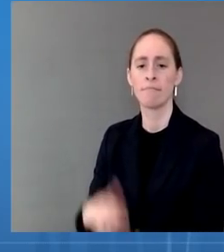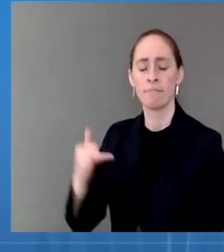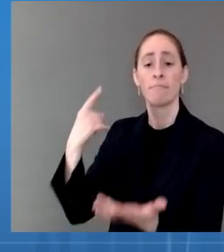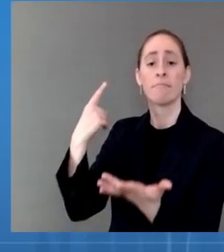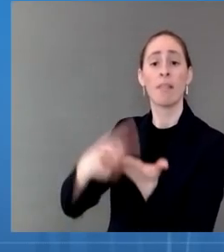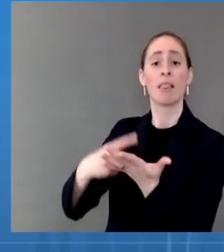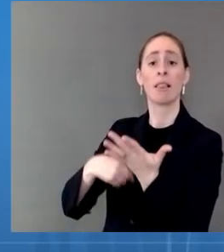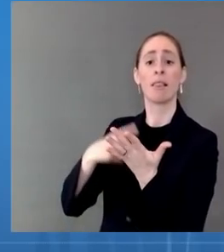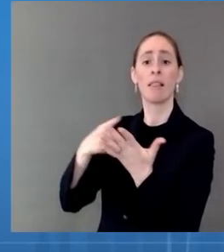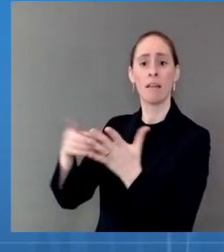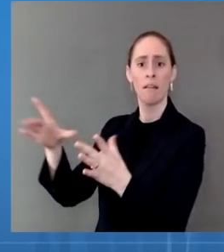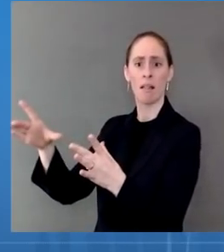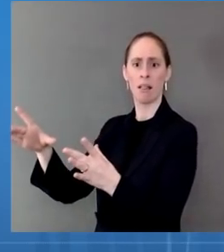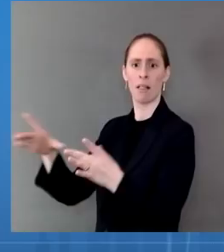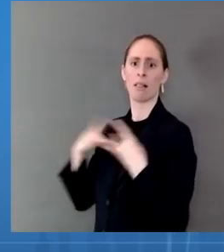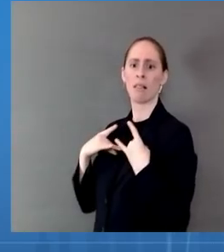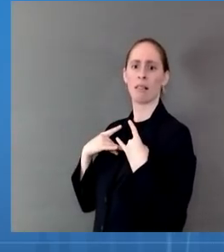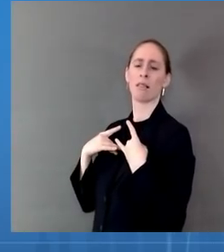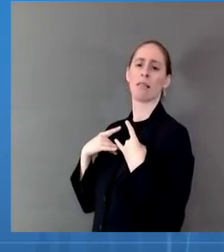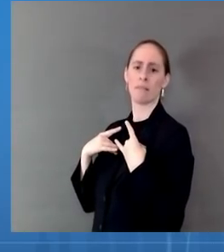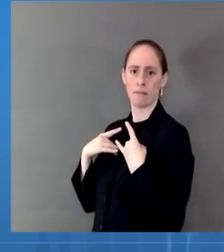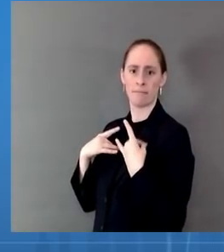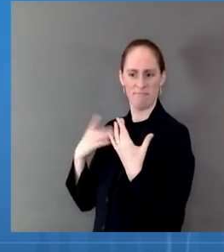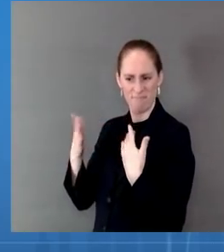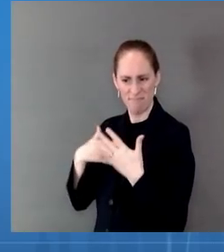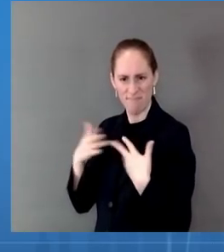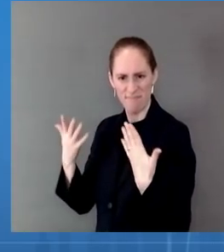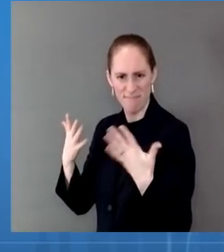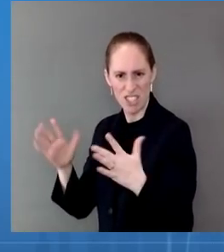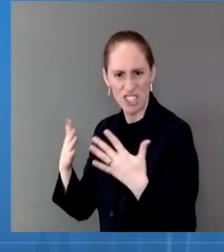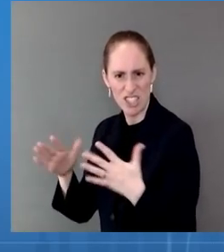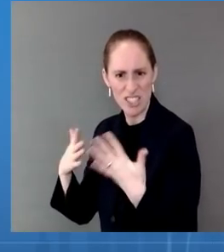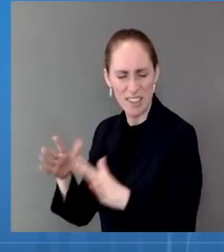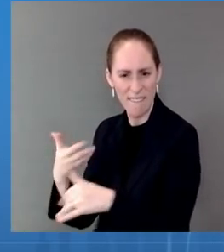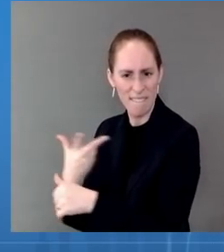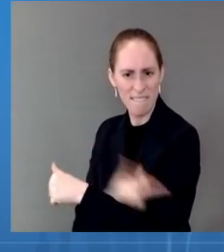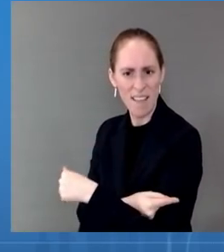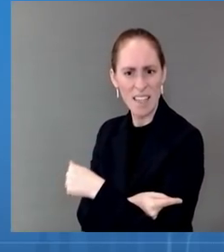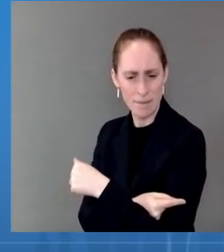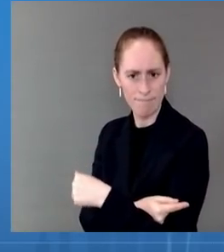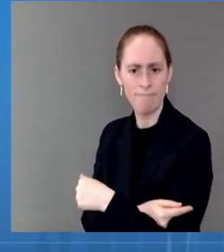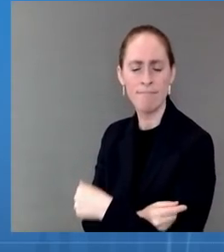So what we do, we do, in addition, is we have many different cohorts, large numbers of cohorts,